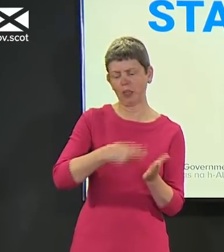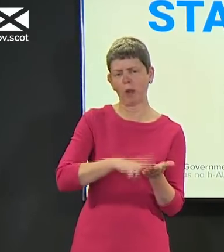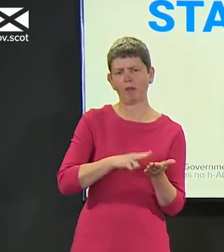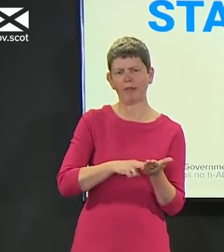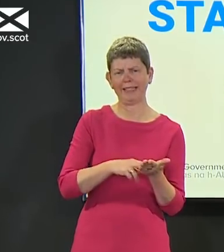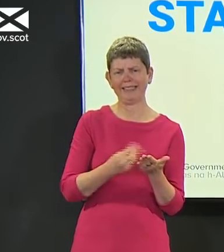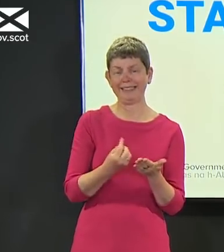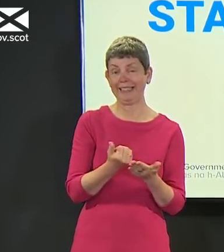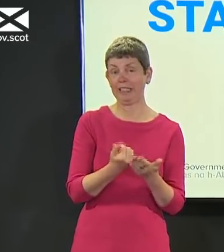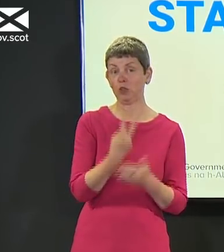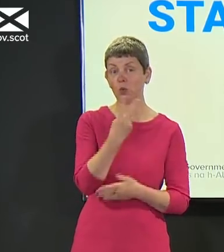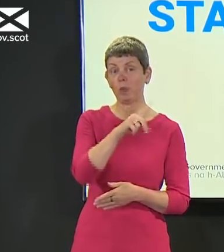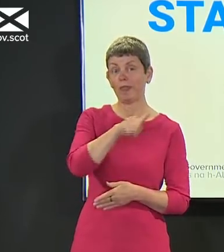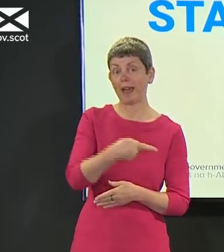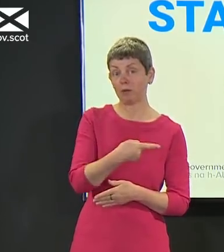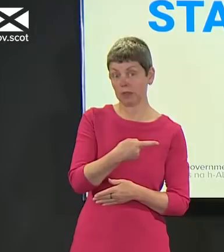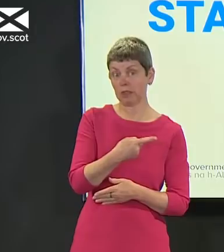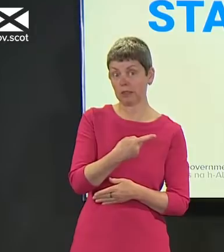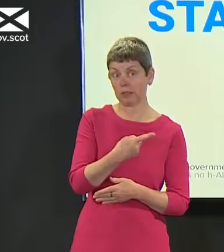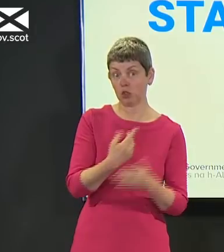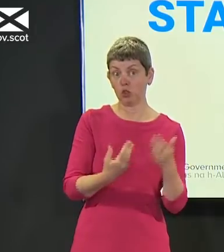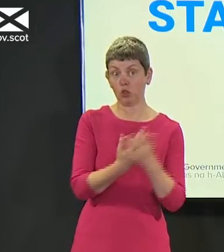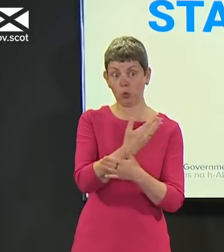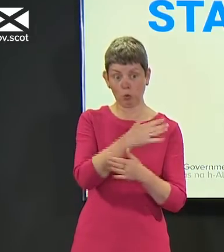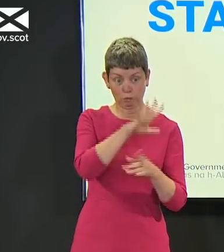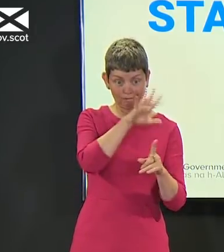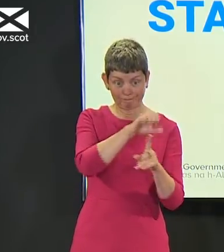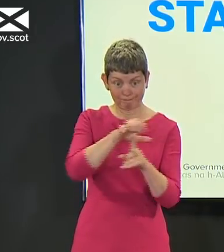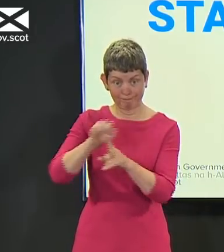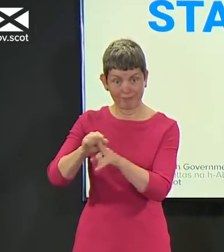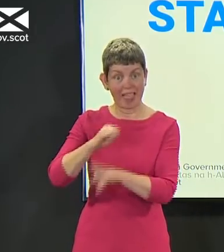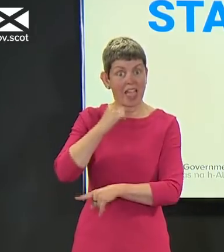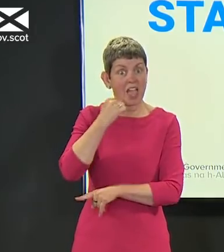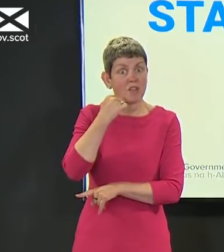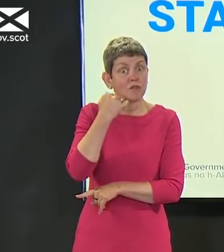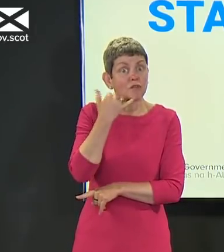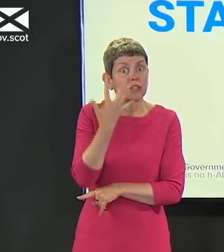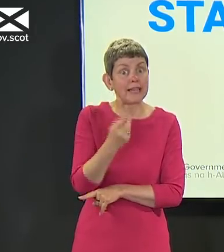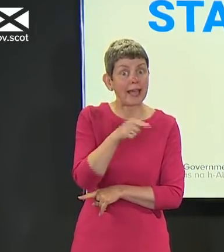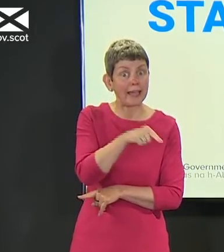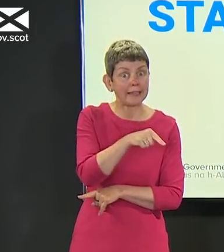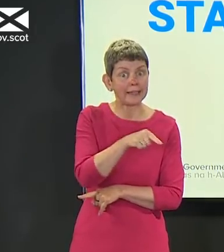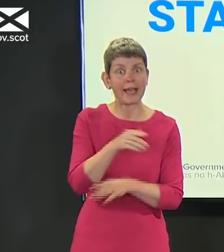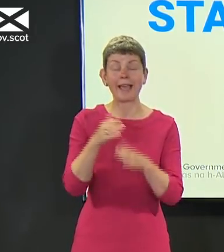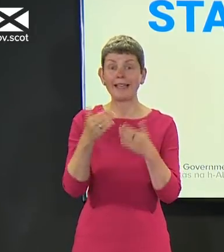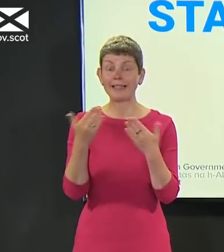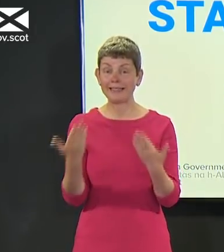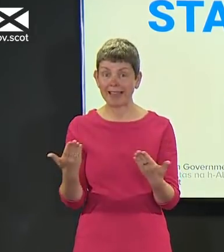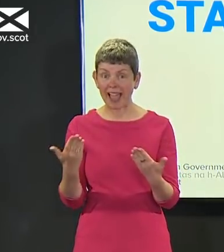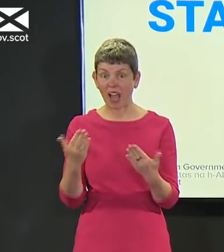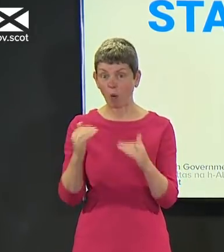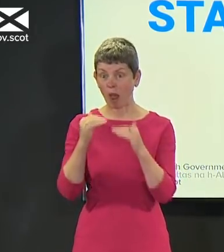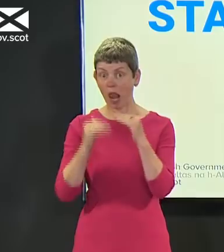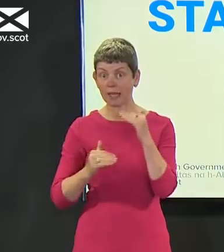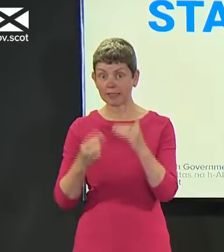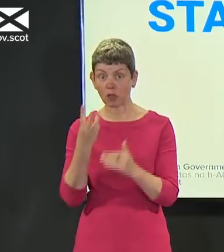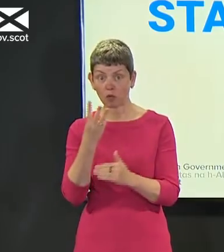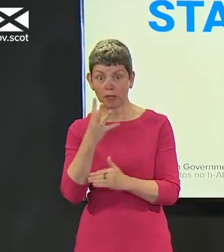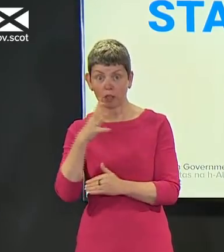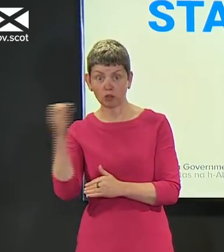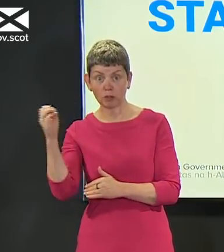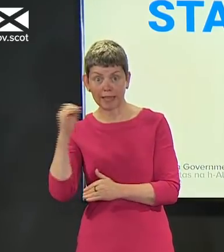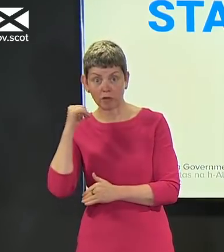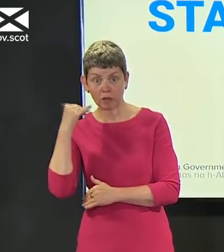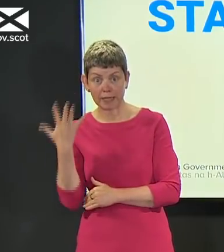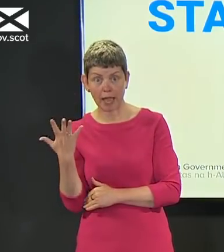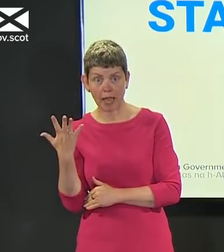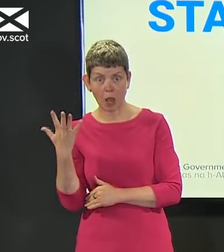on average every single day in Scotland we're now recording fewer than 300 a day and the figures